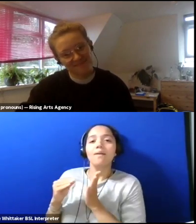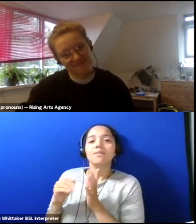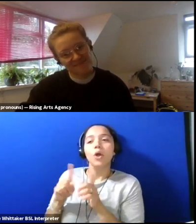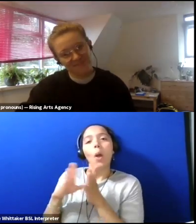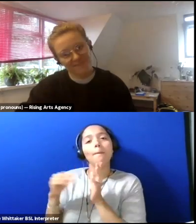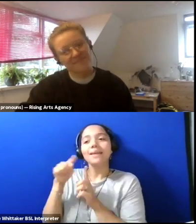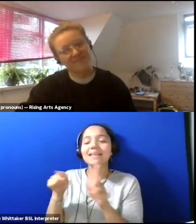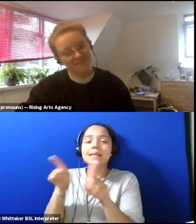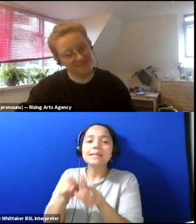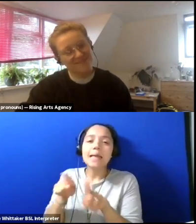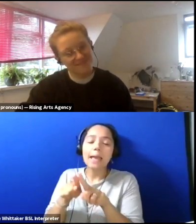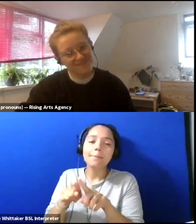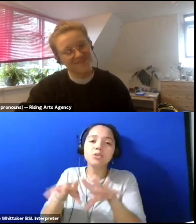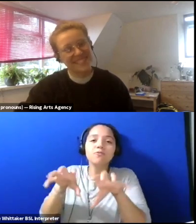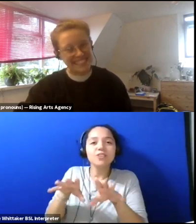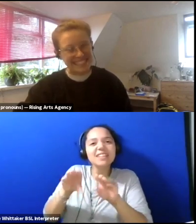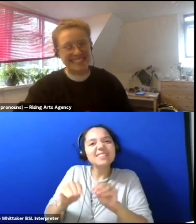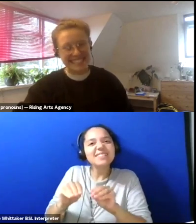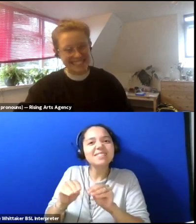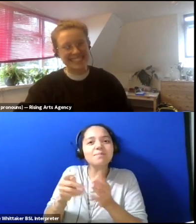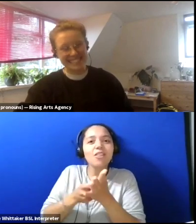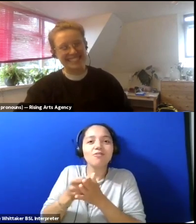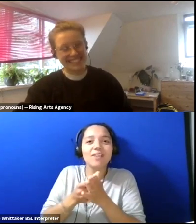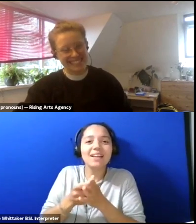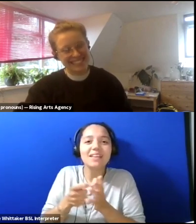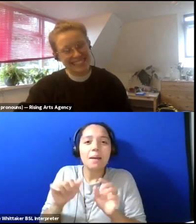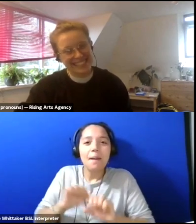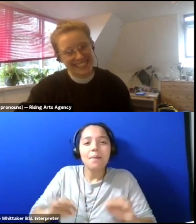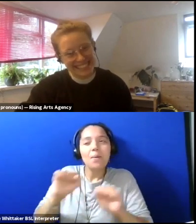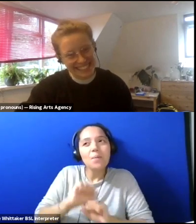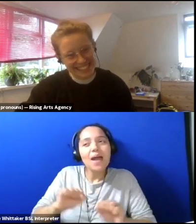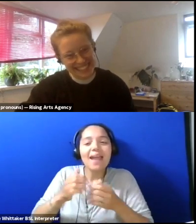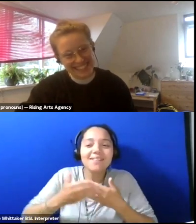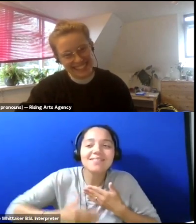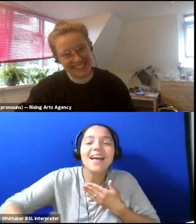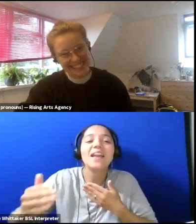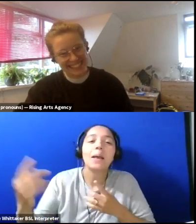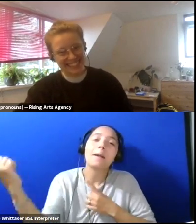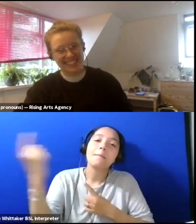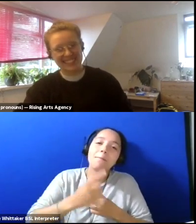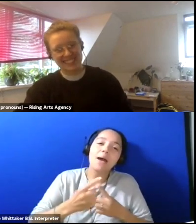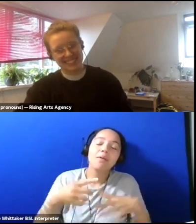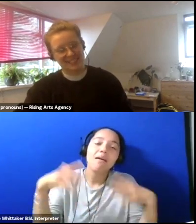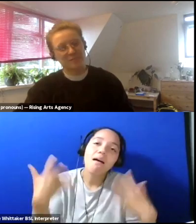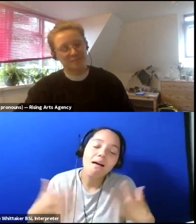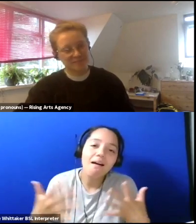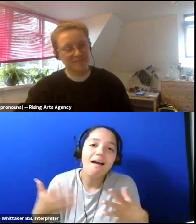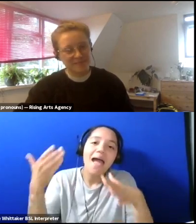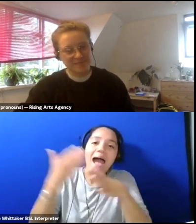So, yeah, maybe wait, we'll come back with a cooler, more spectacular action in a few...